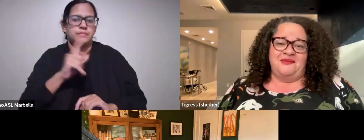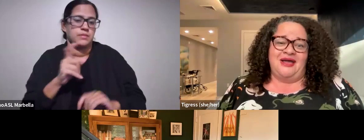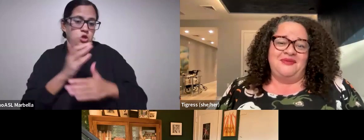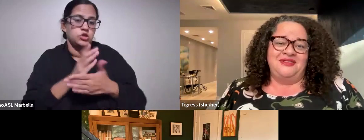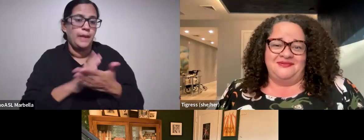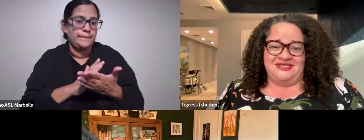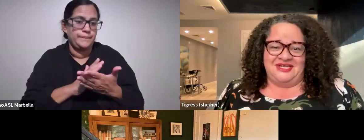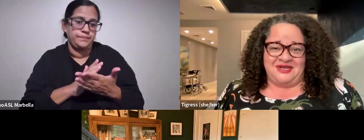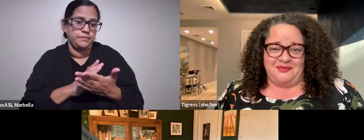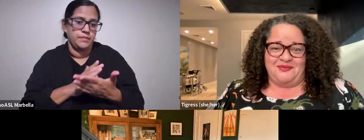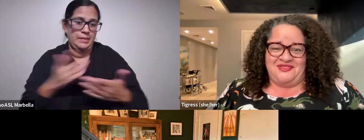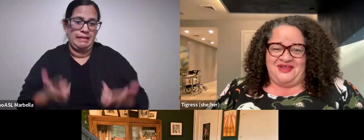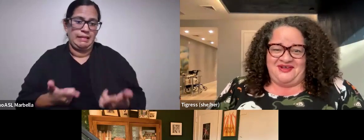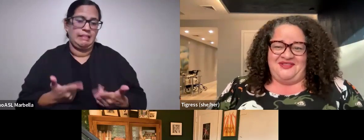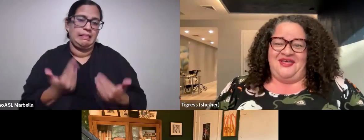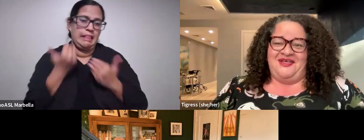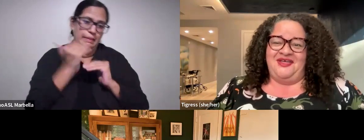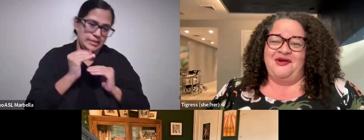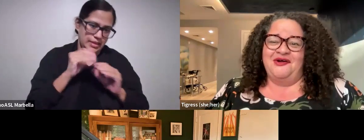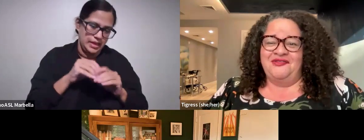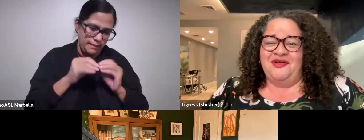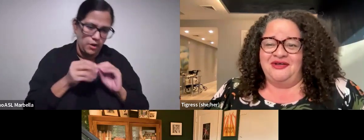they might be limited in number, they're.